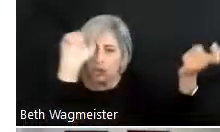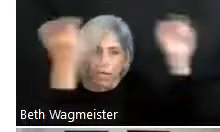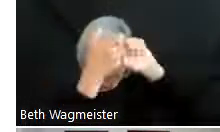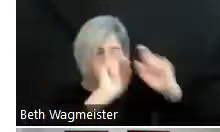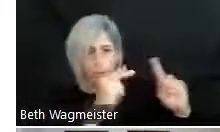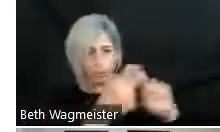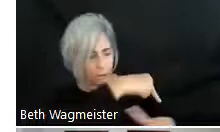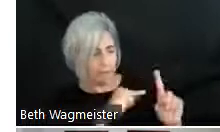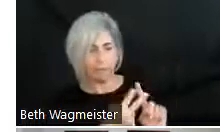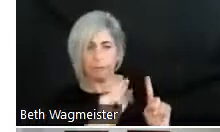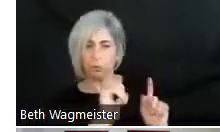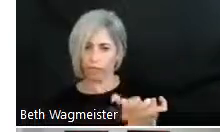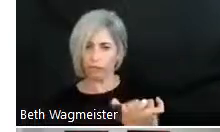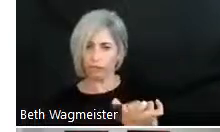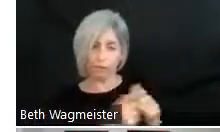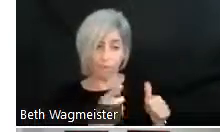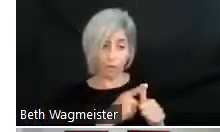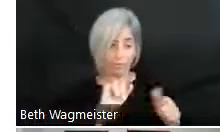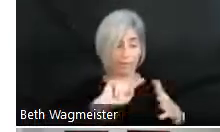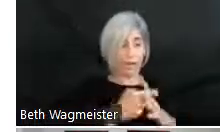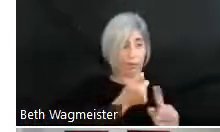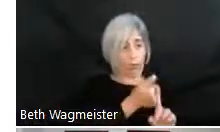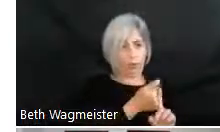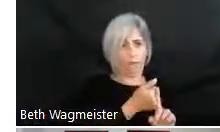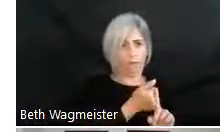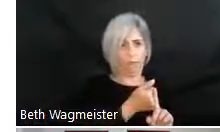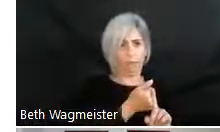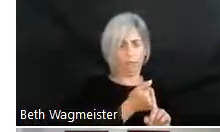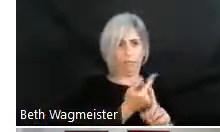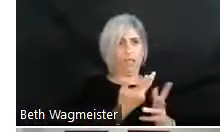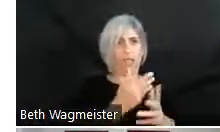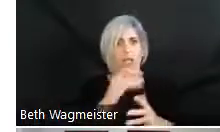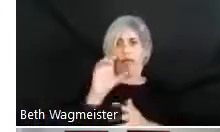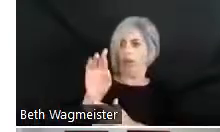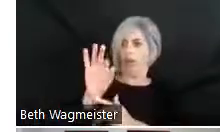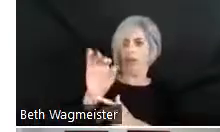first. Something called the curse of knowledge, which I like to talk about a lot. In fact,